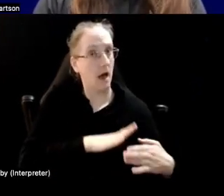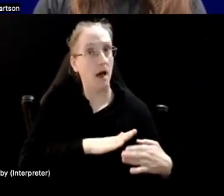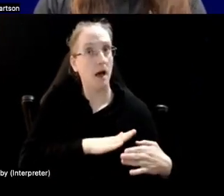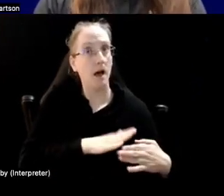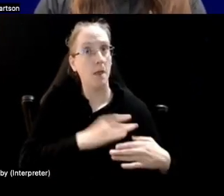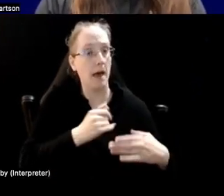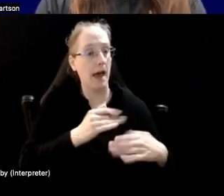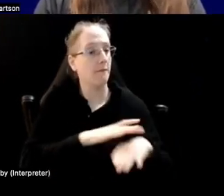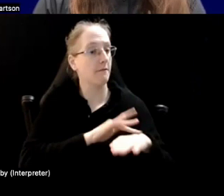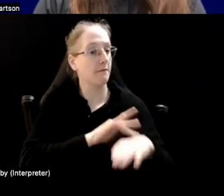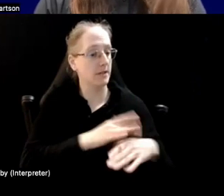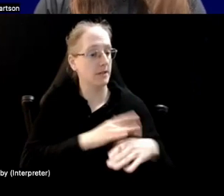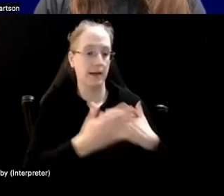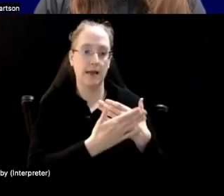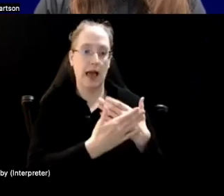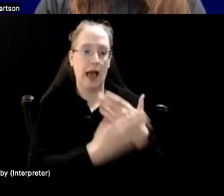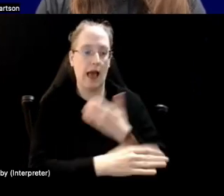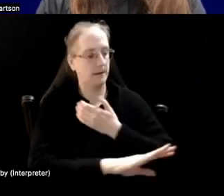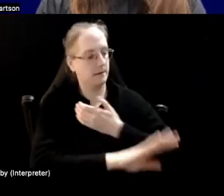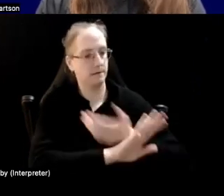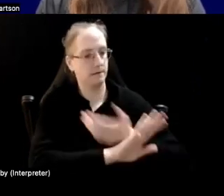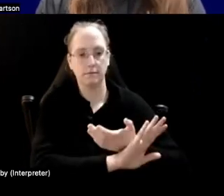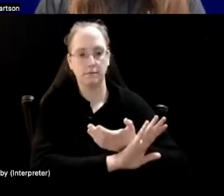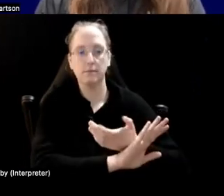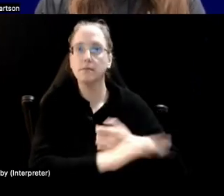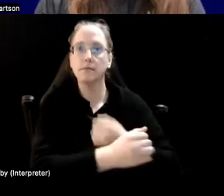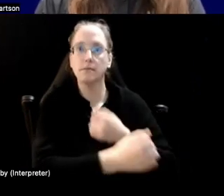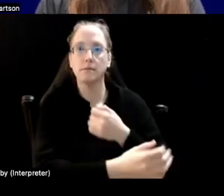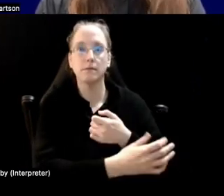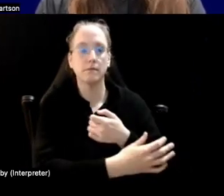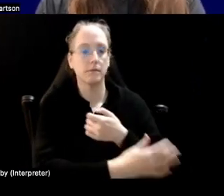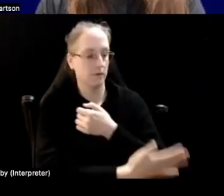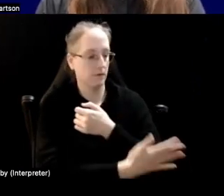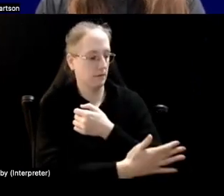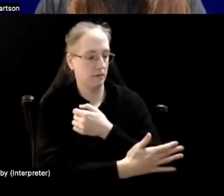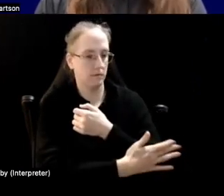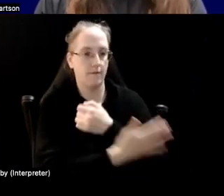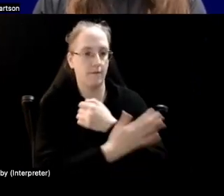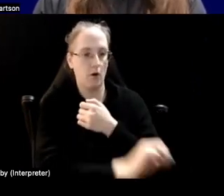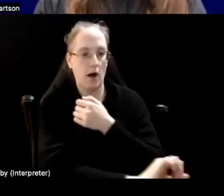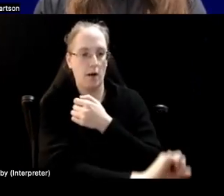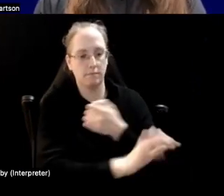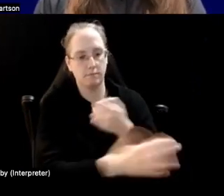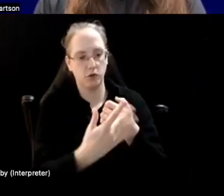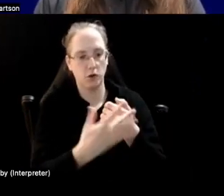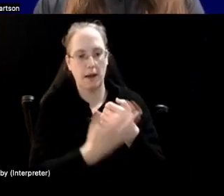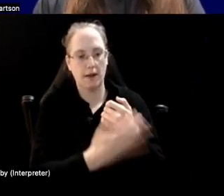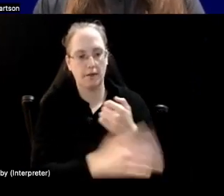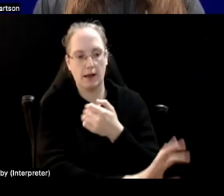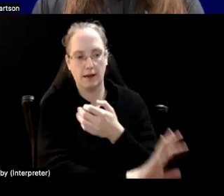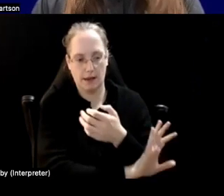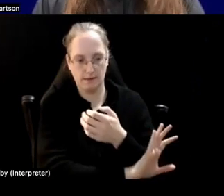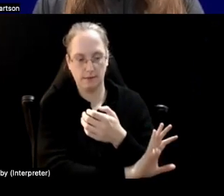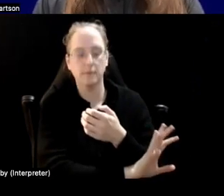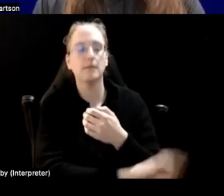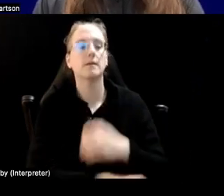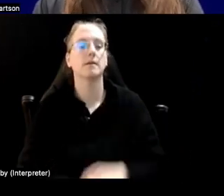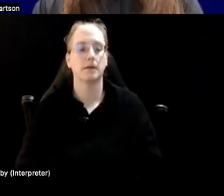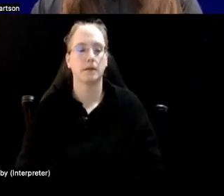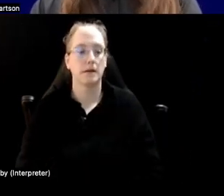their hand is in contact with the deafblind person's forearm, and they're just waiting. It's,